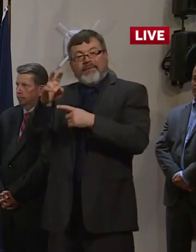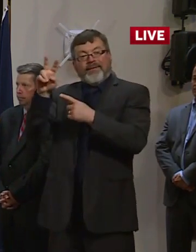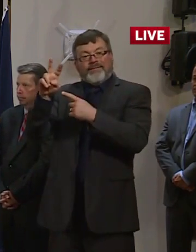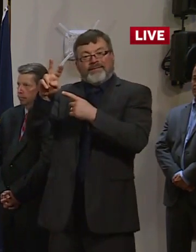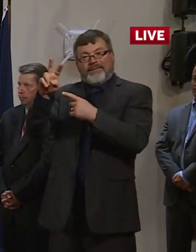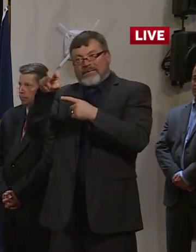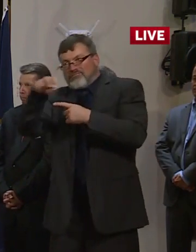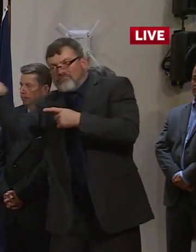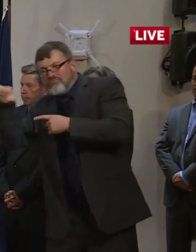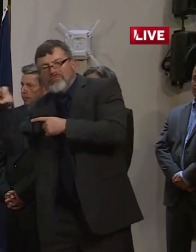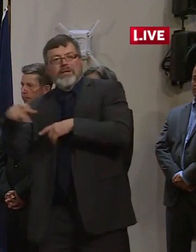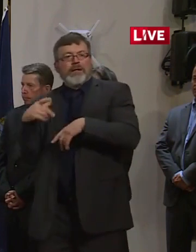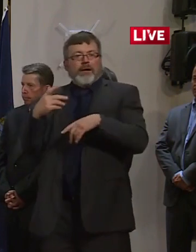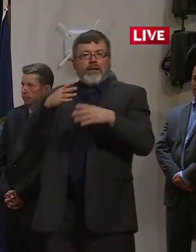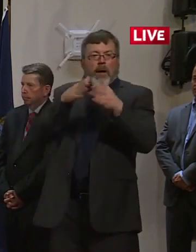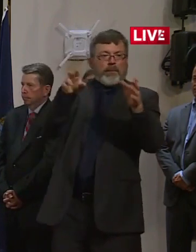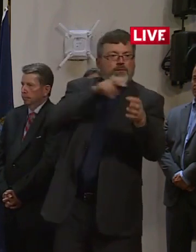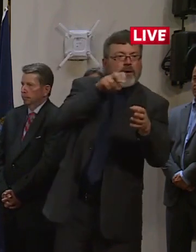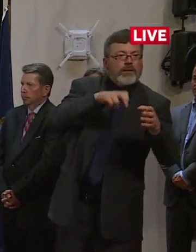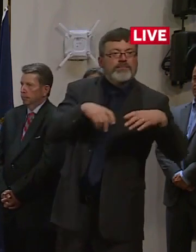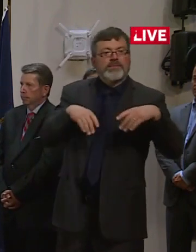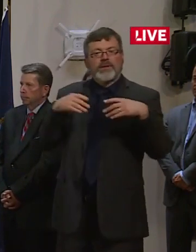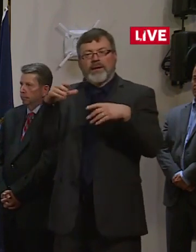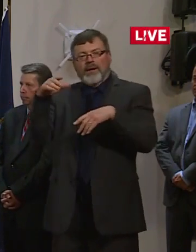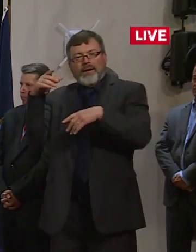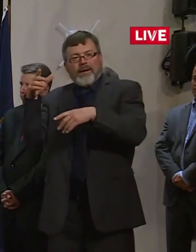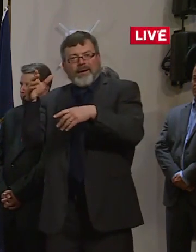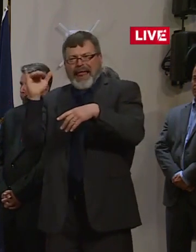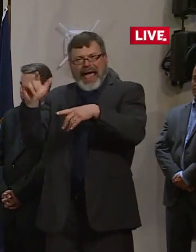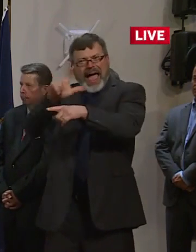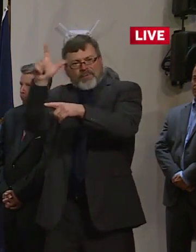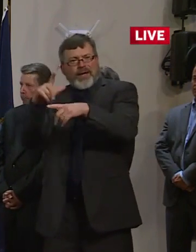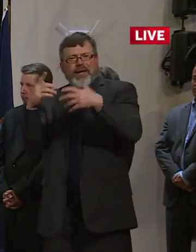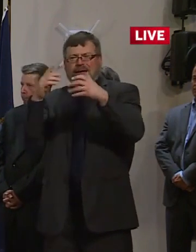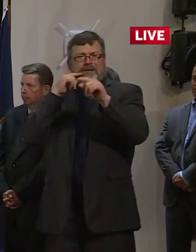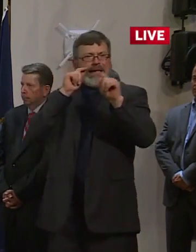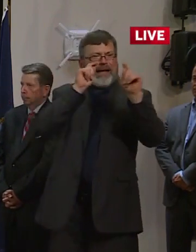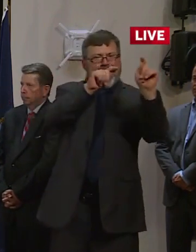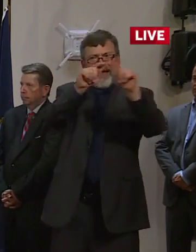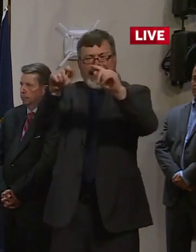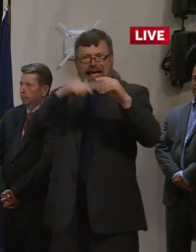FROM DIGITAL SERVICES TO PUBLIC SERVICES, LABOR AND ADD,